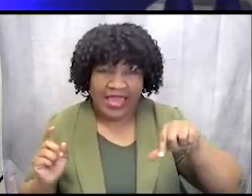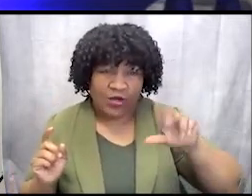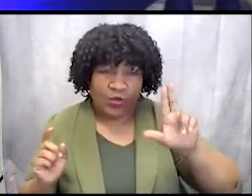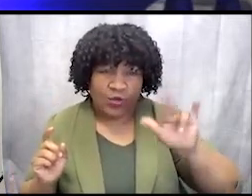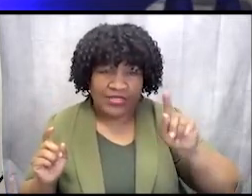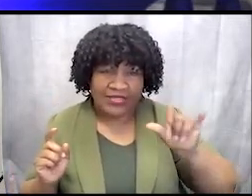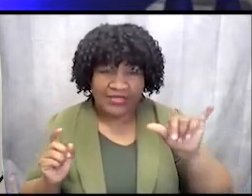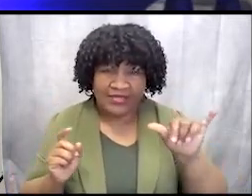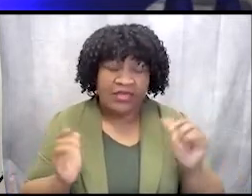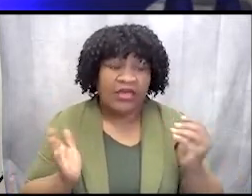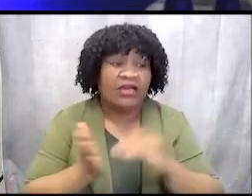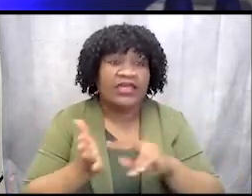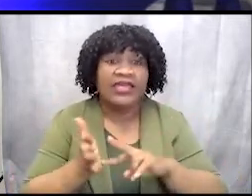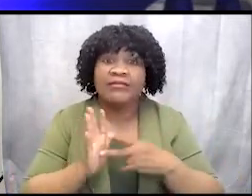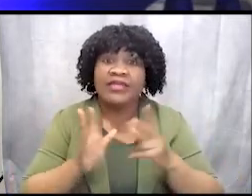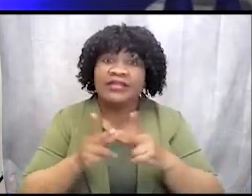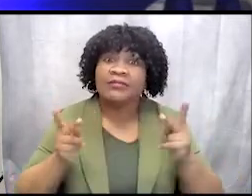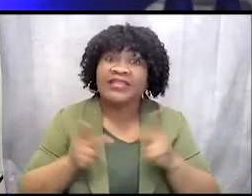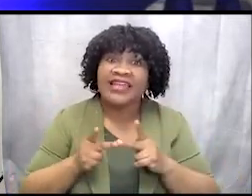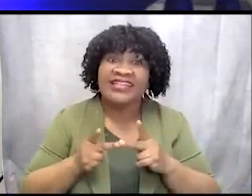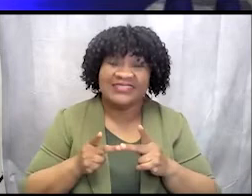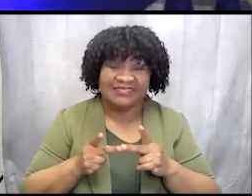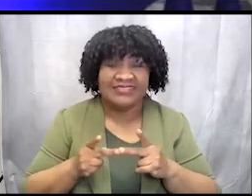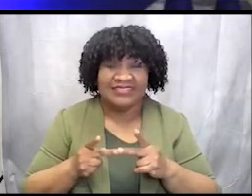And again, it's a place in space that we fail at miserably.